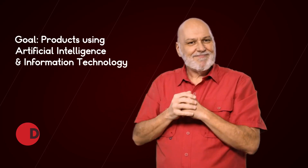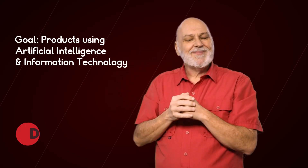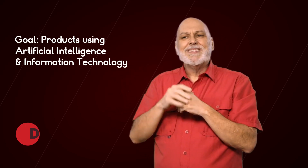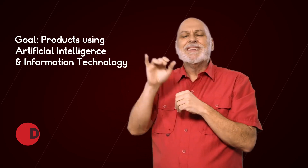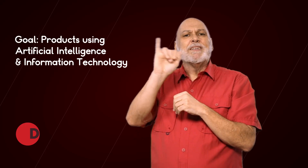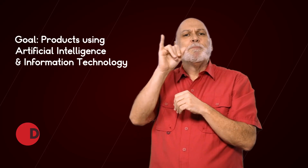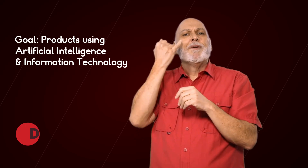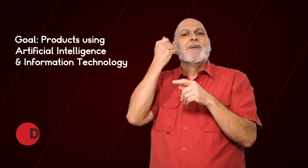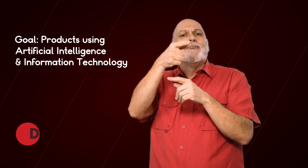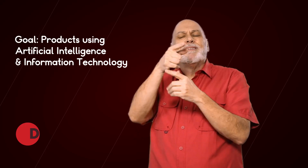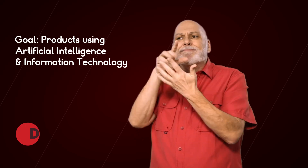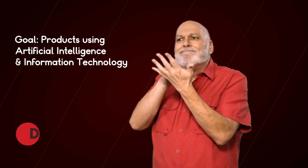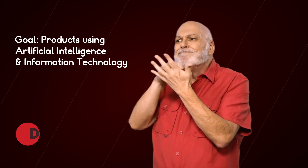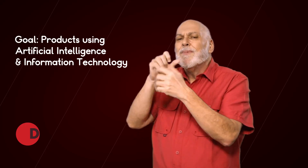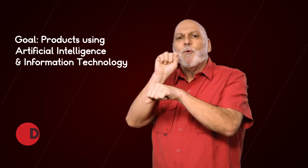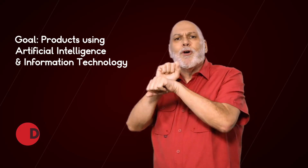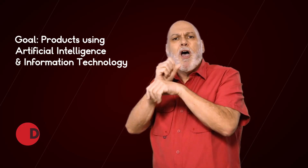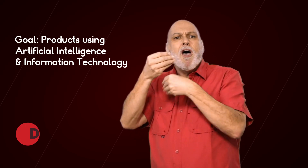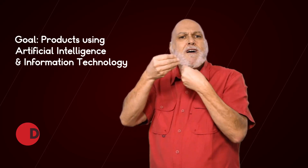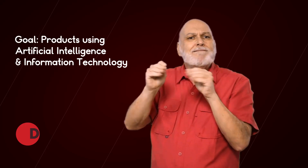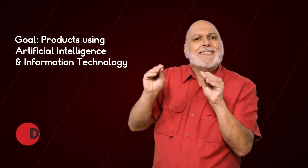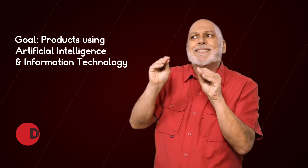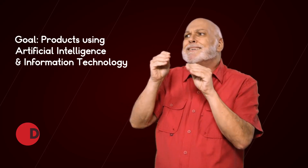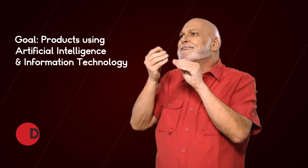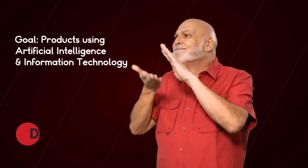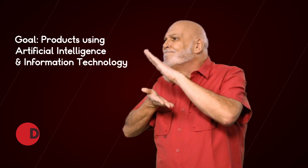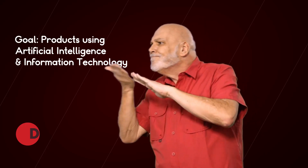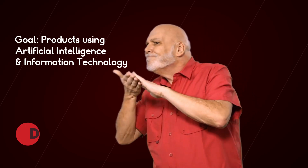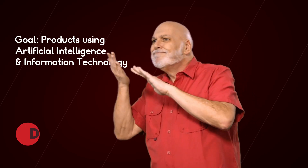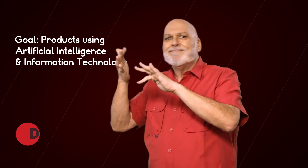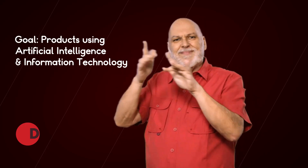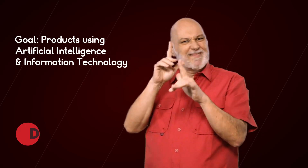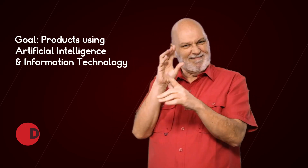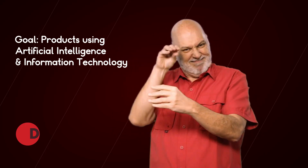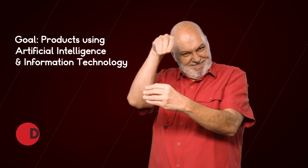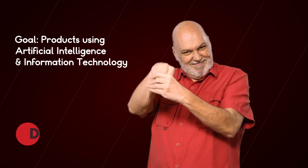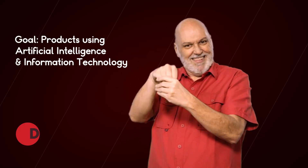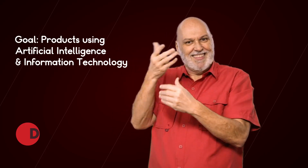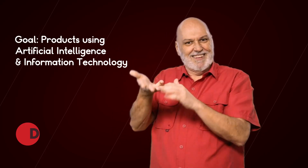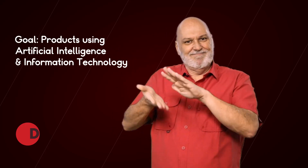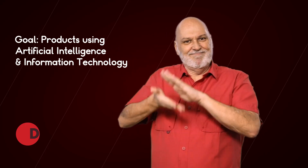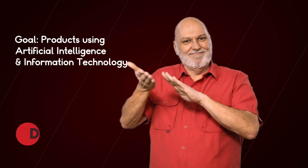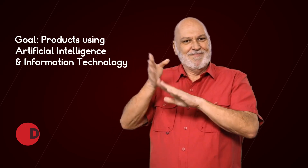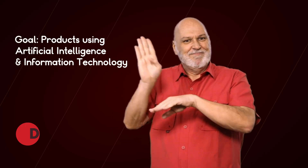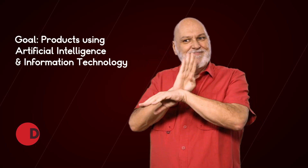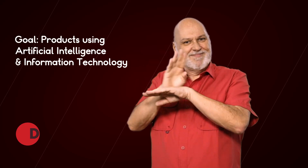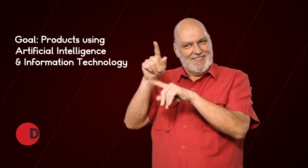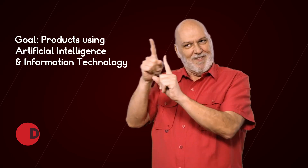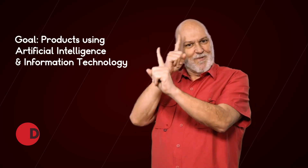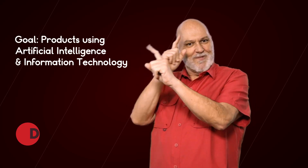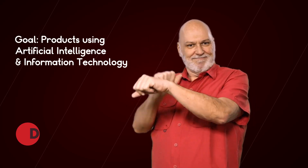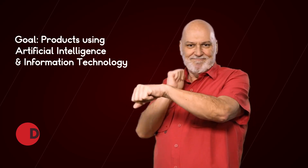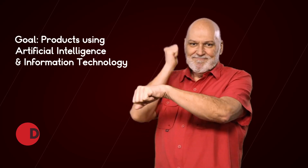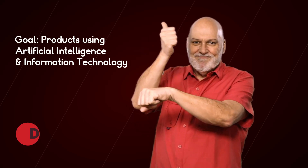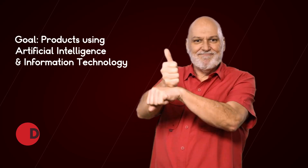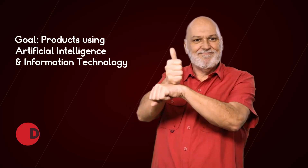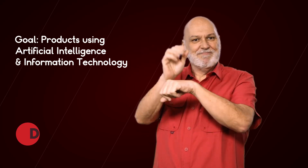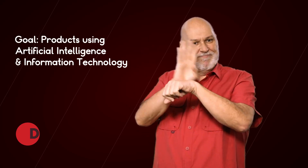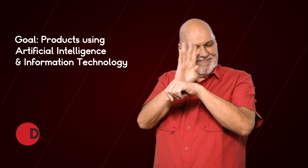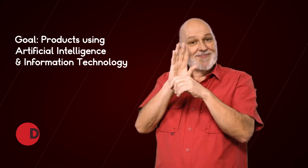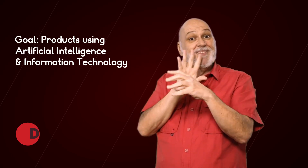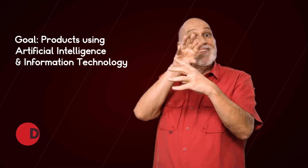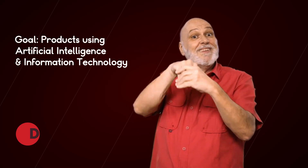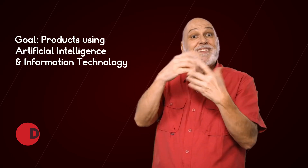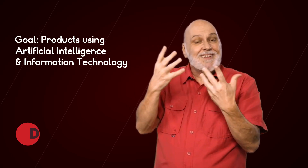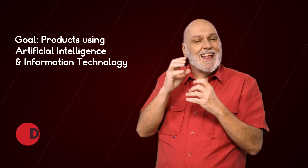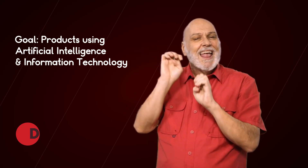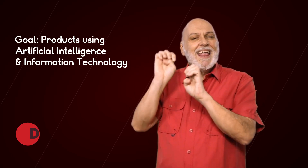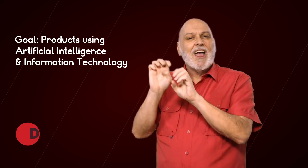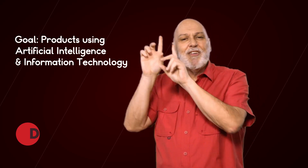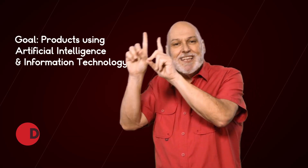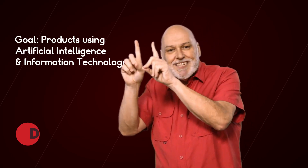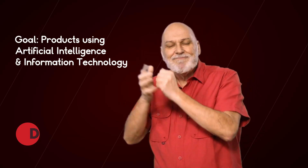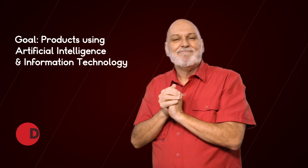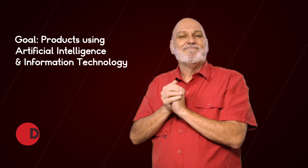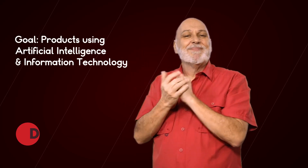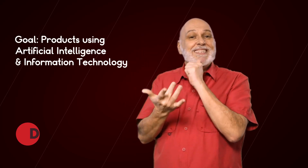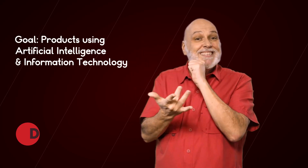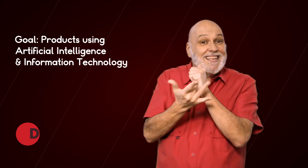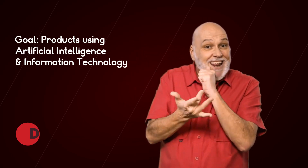online learning and back office work - in businesses,